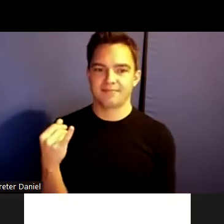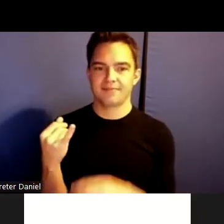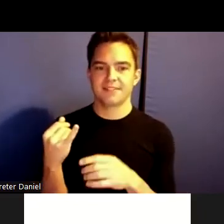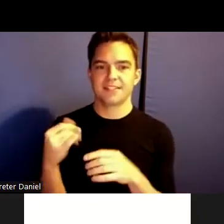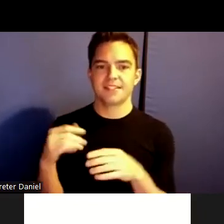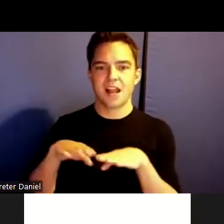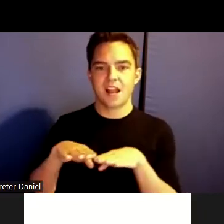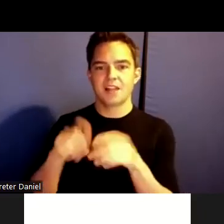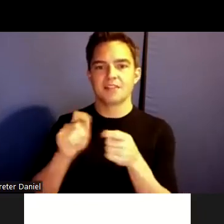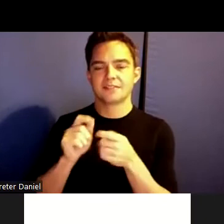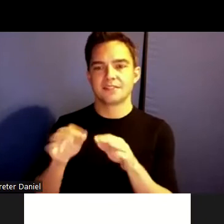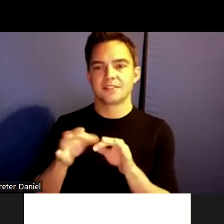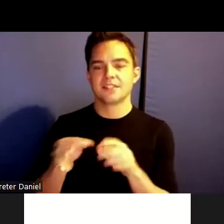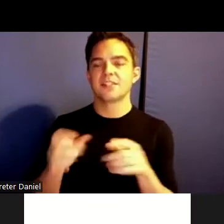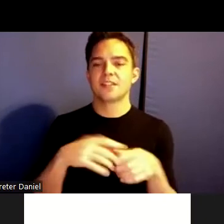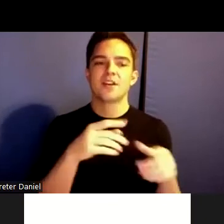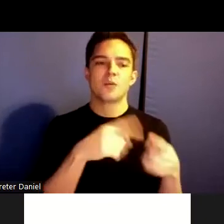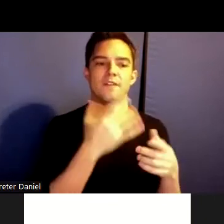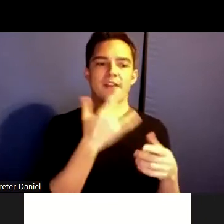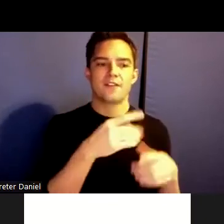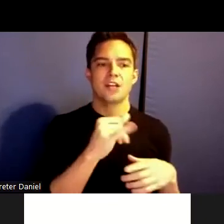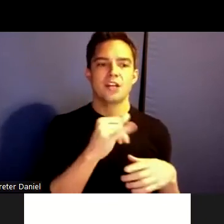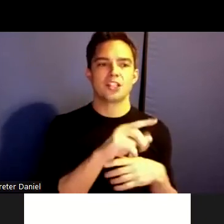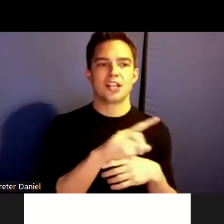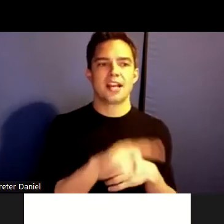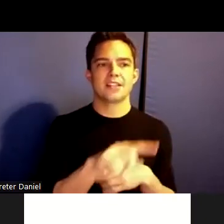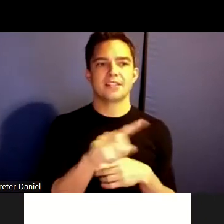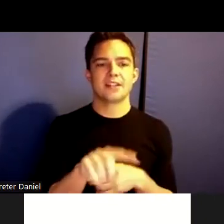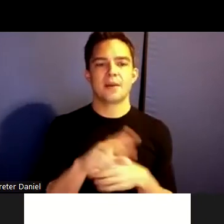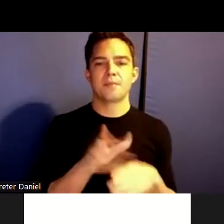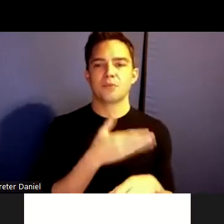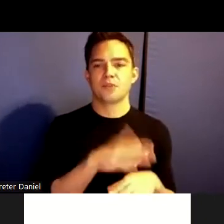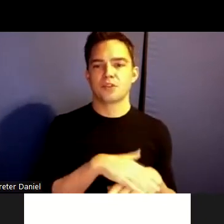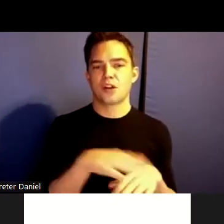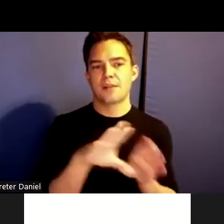while Susan's favorite jazz music was playing in the background as she was making her